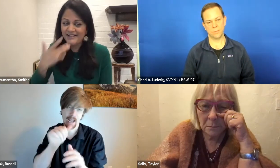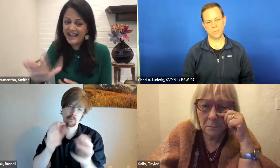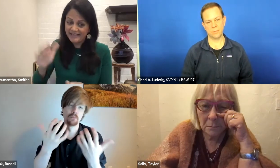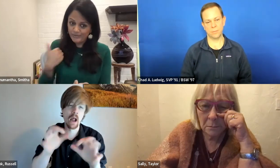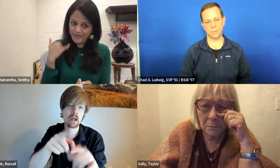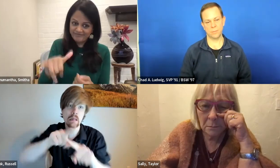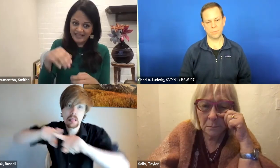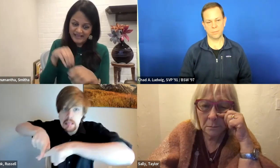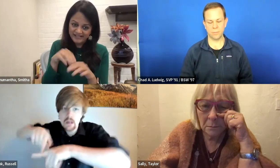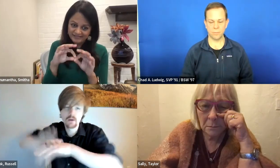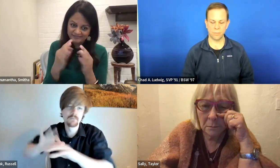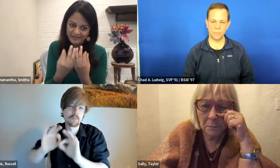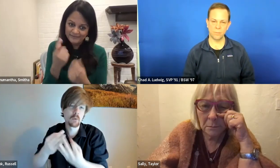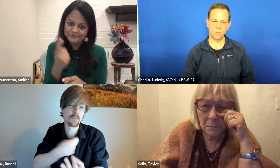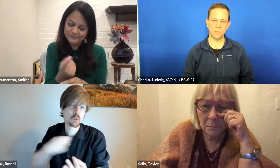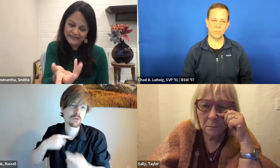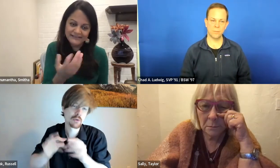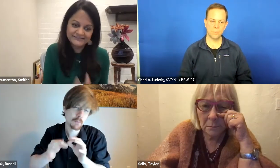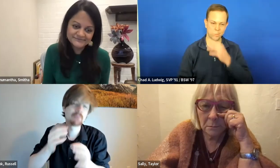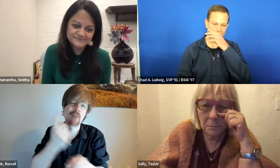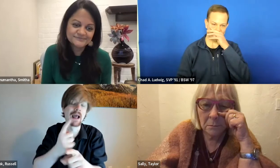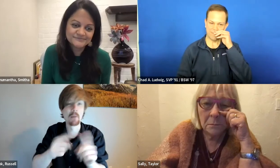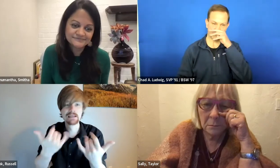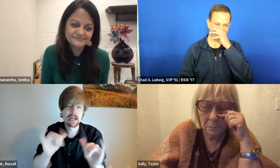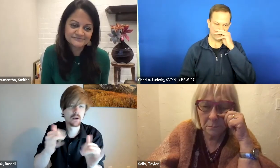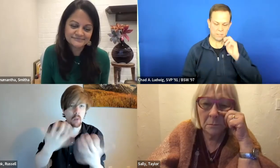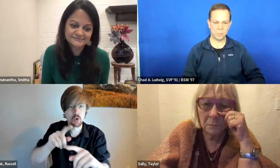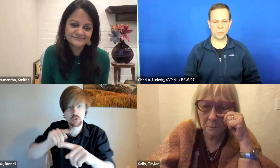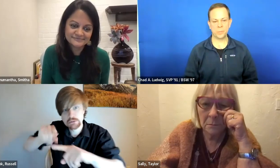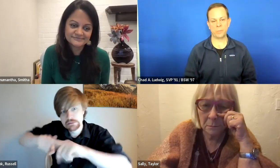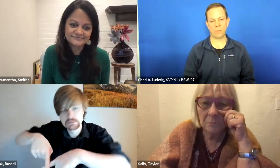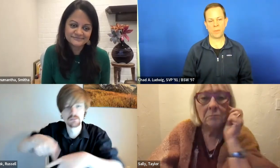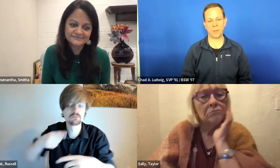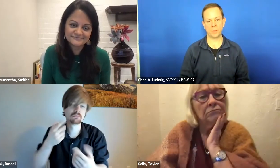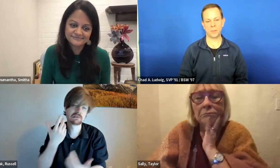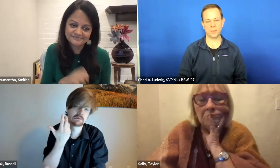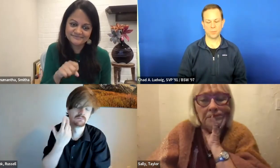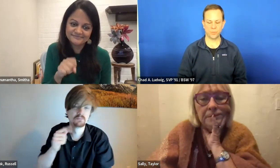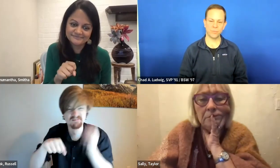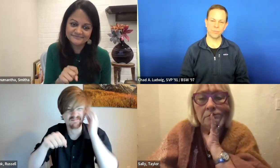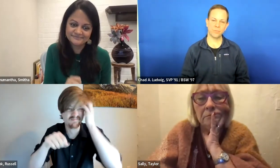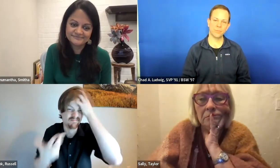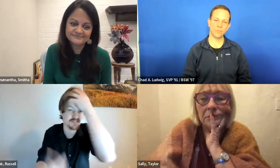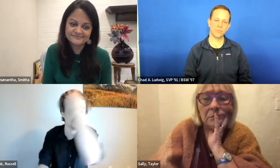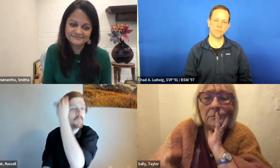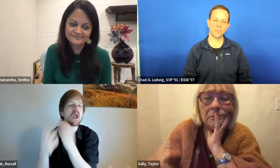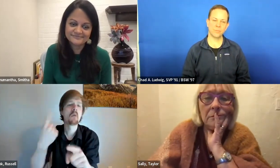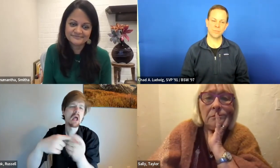but, again, it is not the most ethical, nor did we want to rely solely on a family member to do all the interpreting.